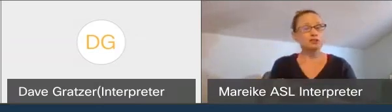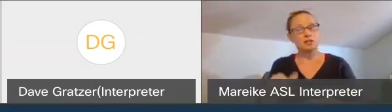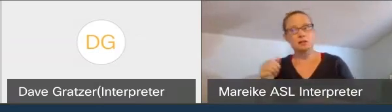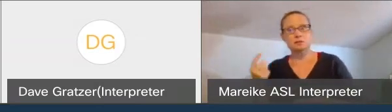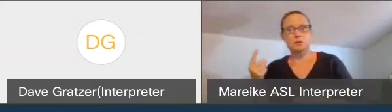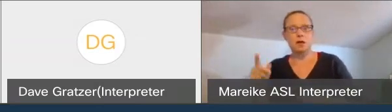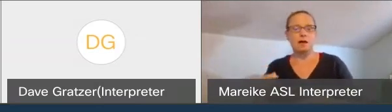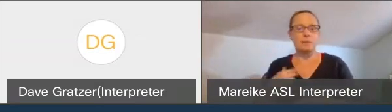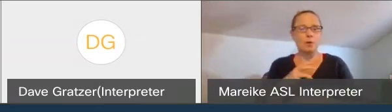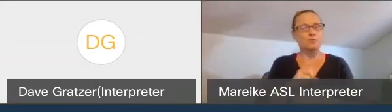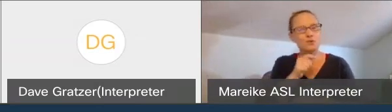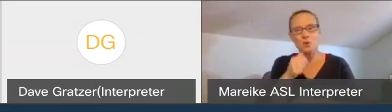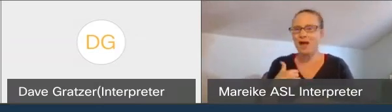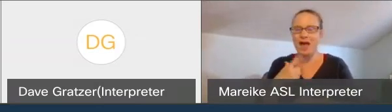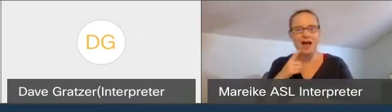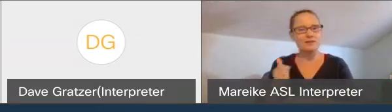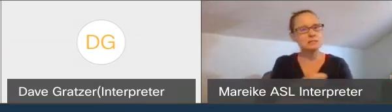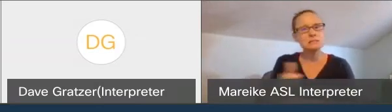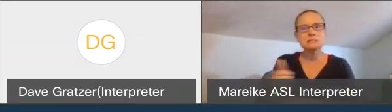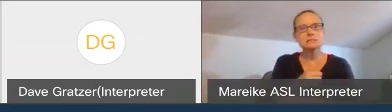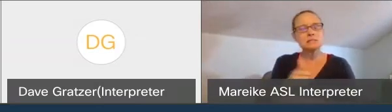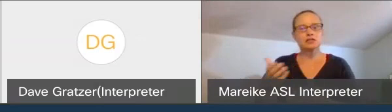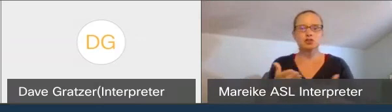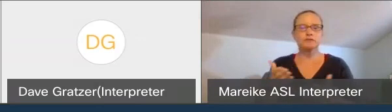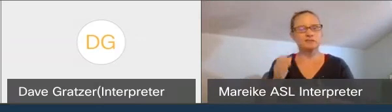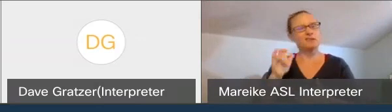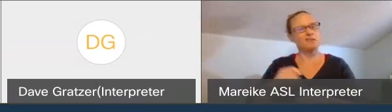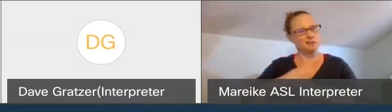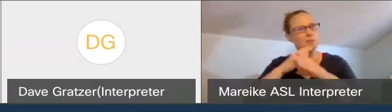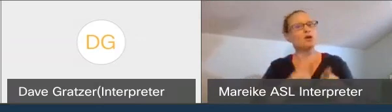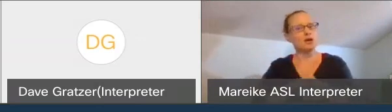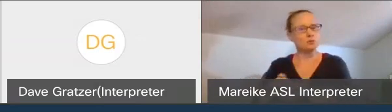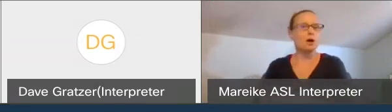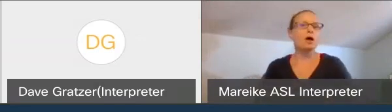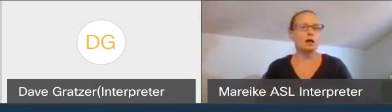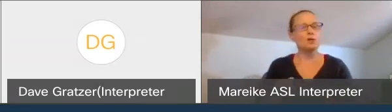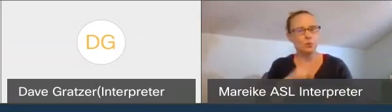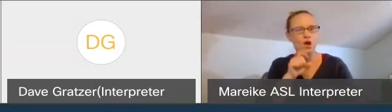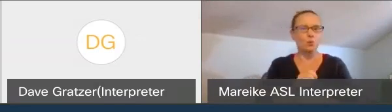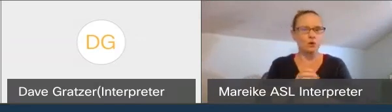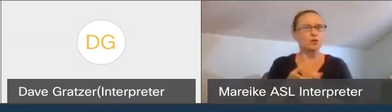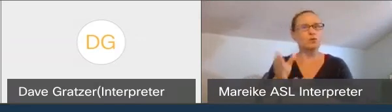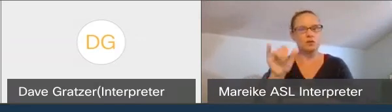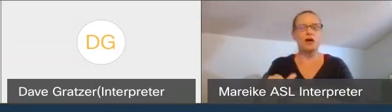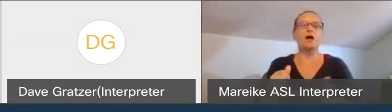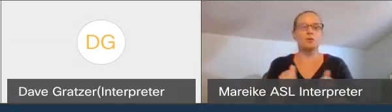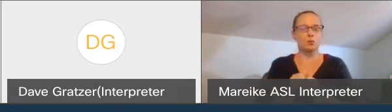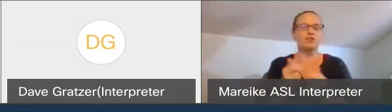and we don't have a service to get people to and from, um, so that's a barrier as well that we are working through with our research coordinator